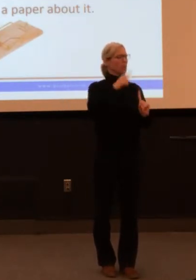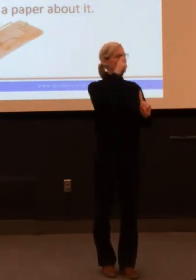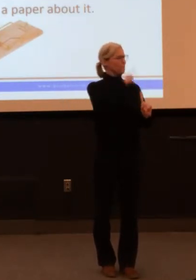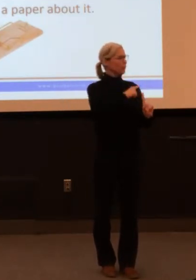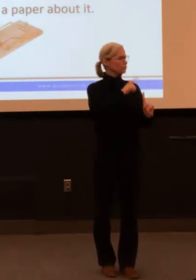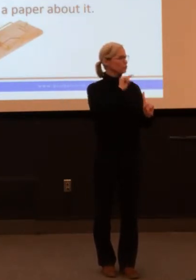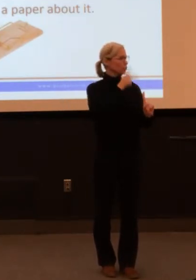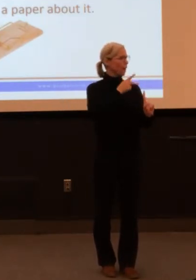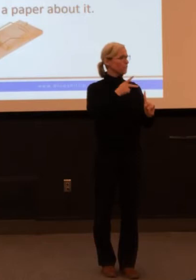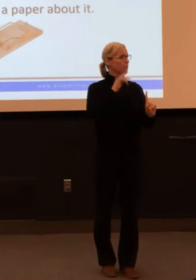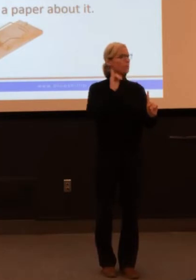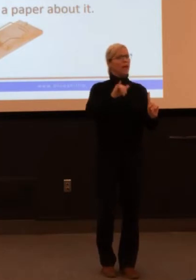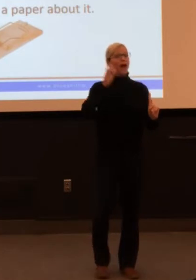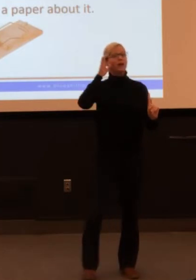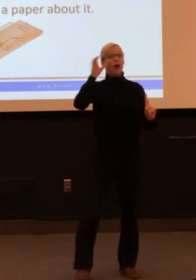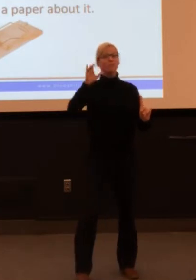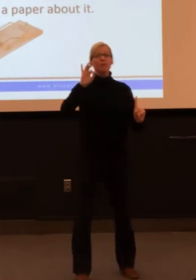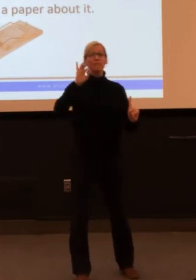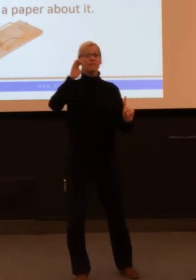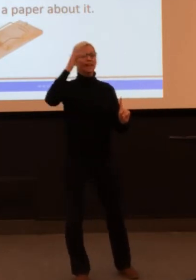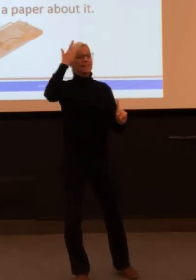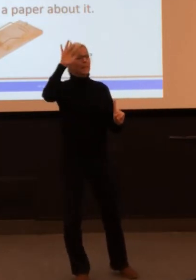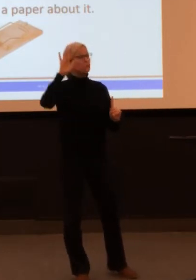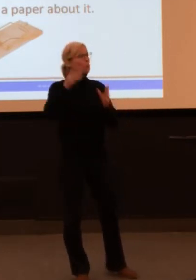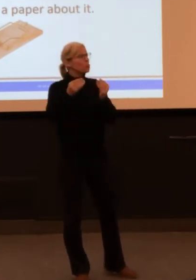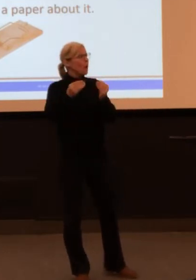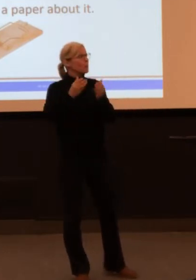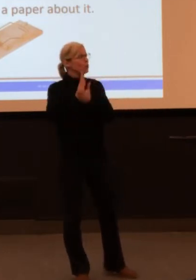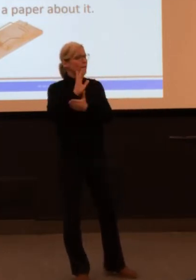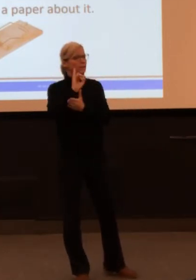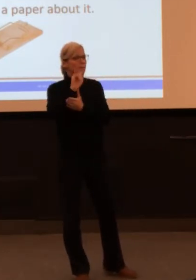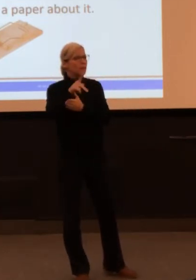get very abstract and hard to follow otherwise.